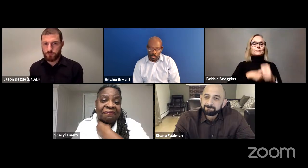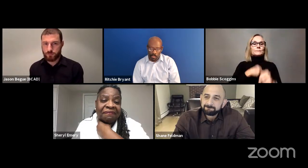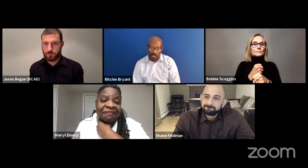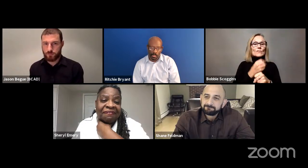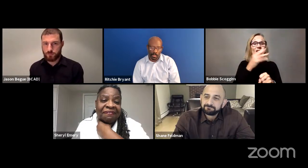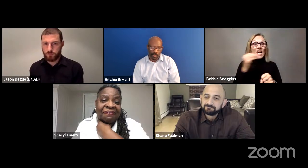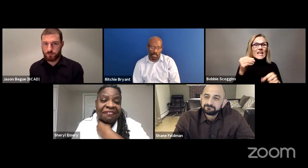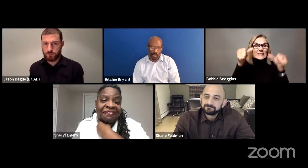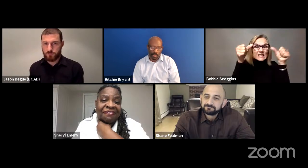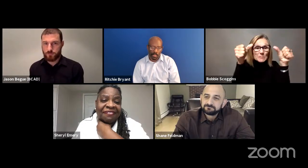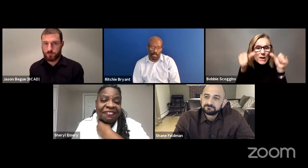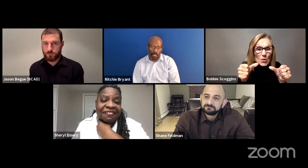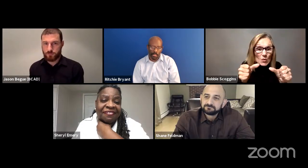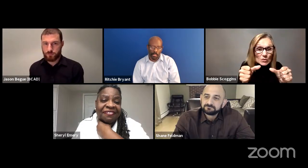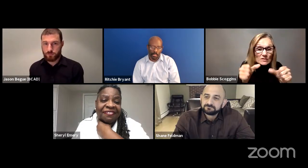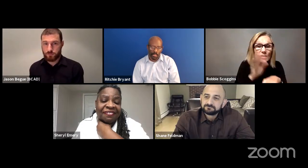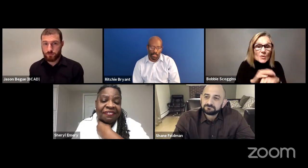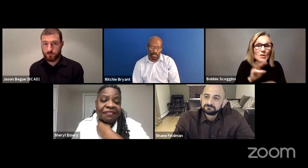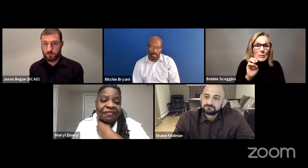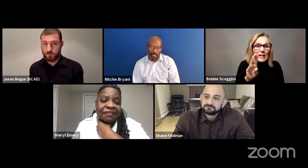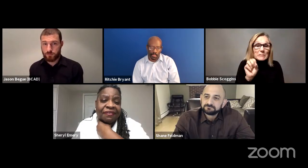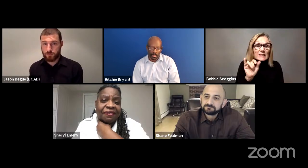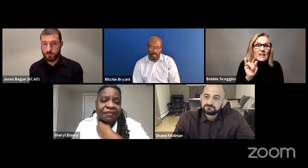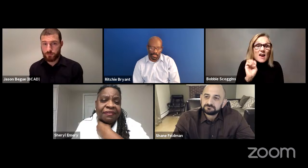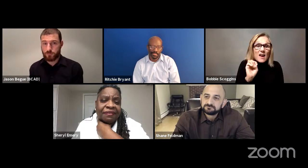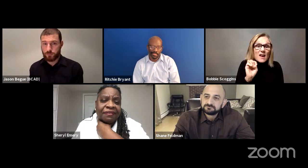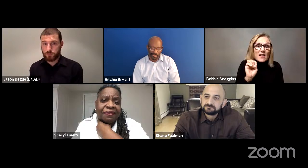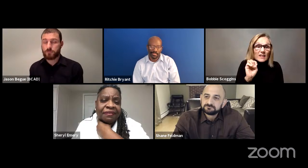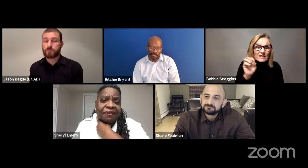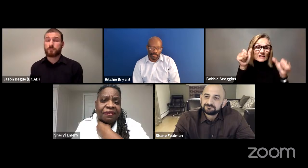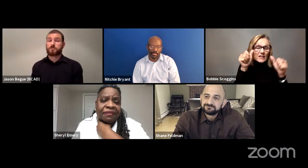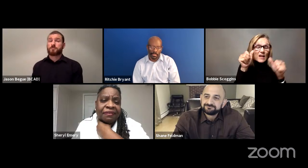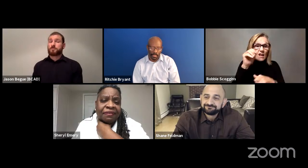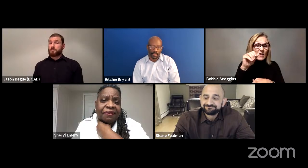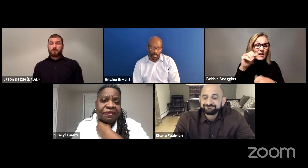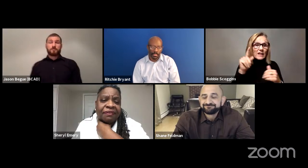have to pay whatever fine, that they have this specific disciplinary action. And it